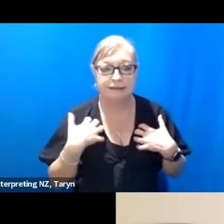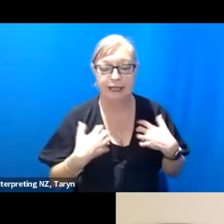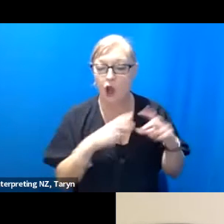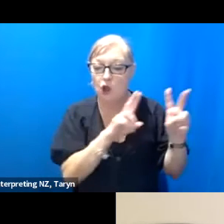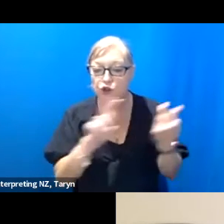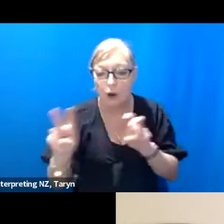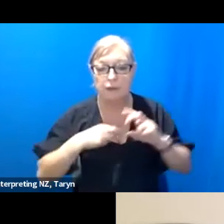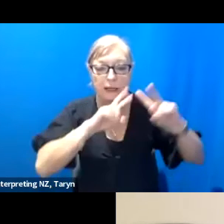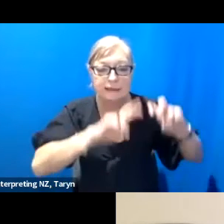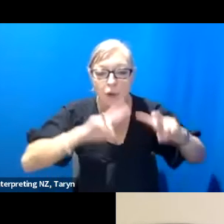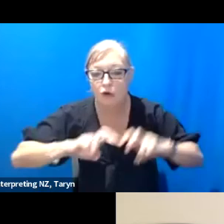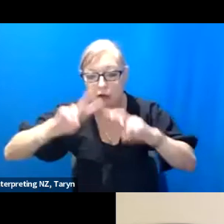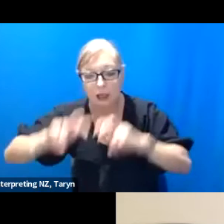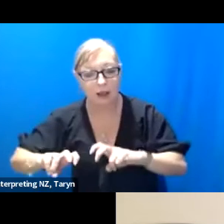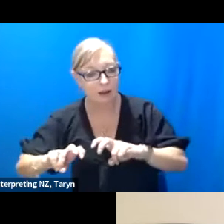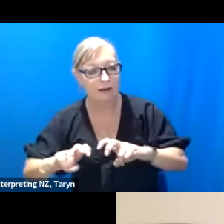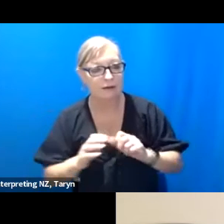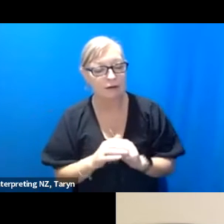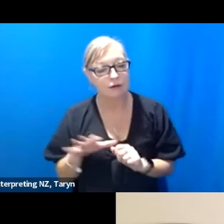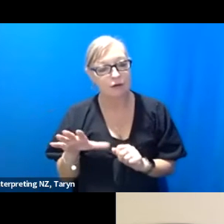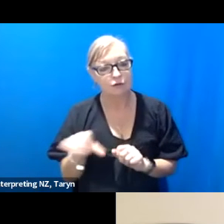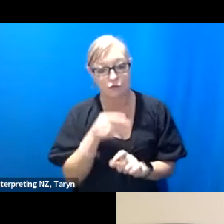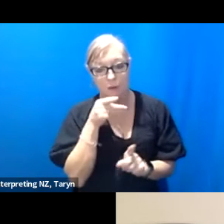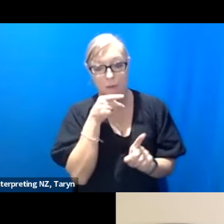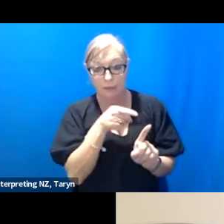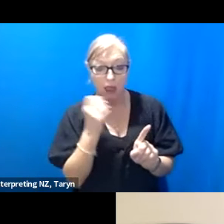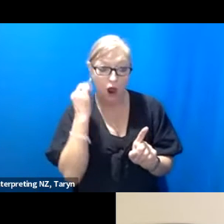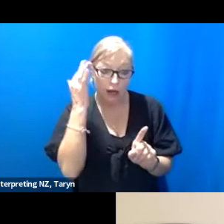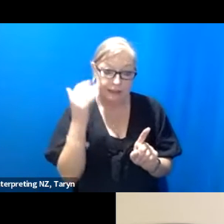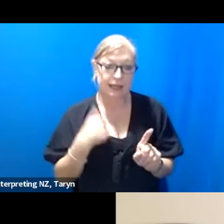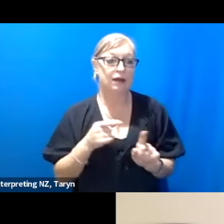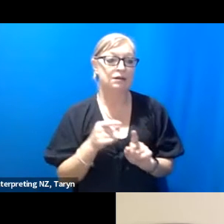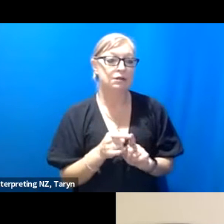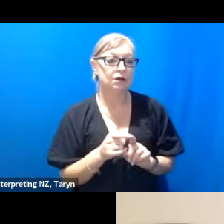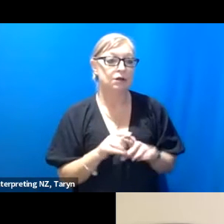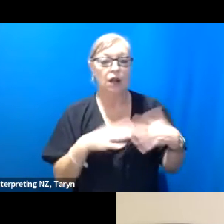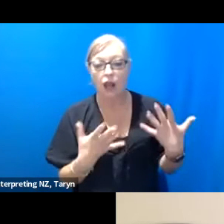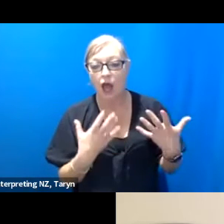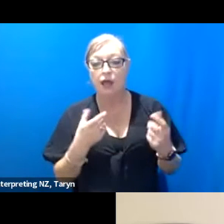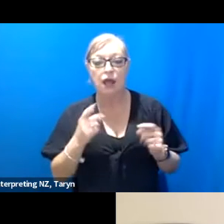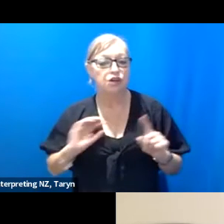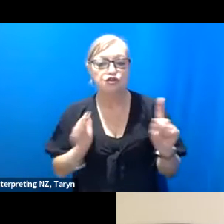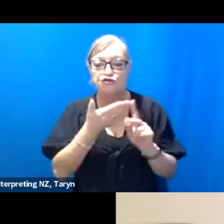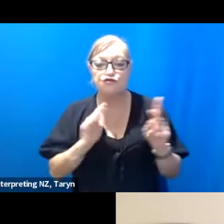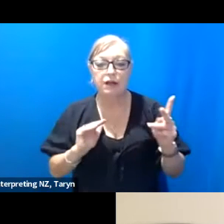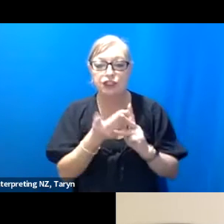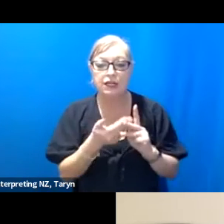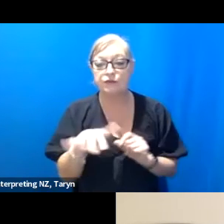from there in terms of how are there strategies actually for climate crisis that are embodied